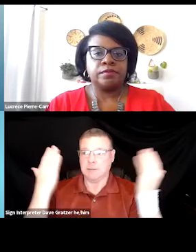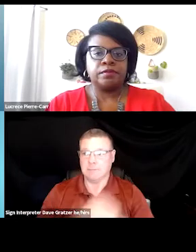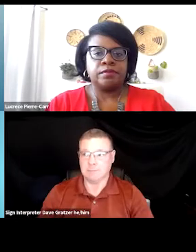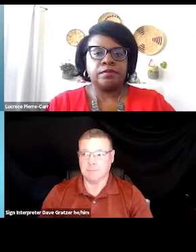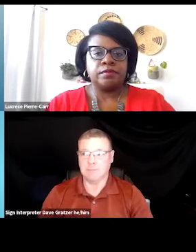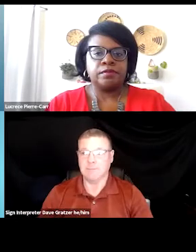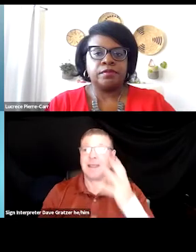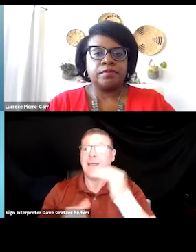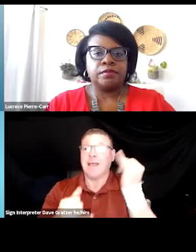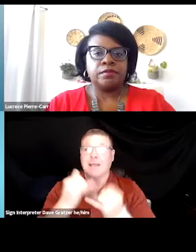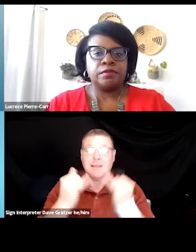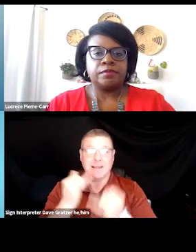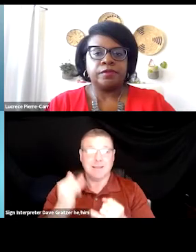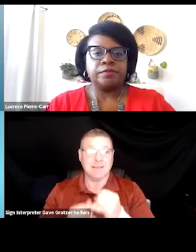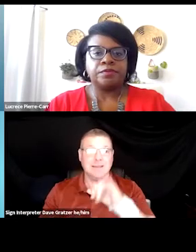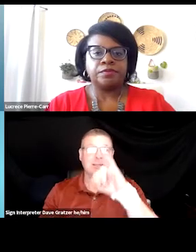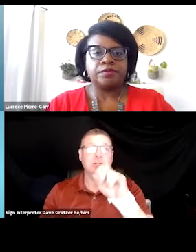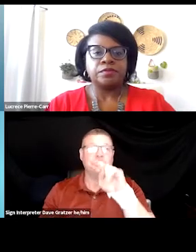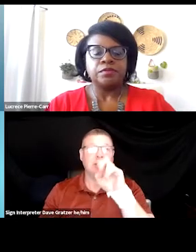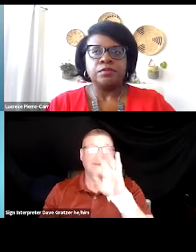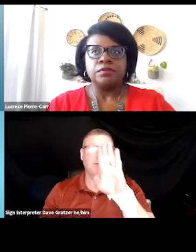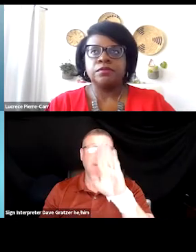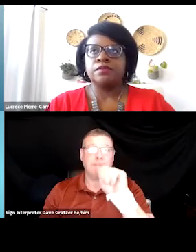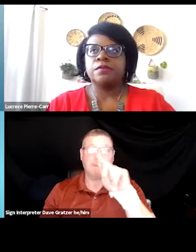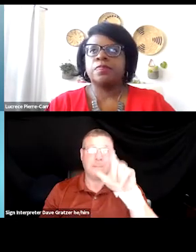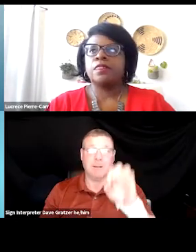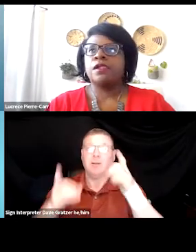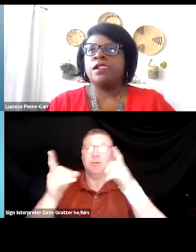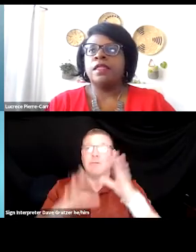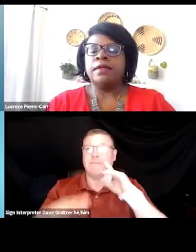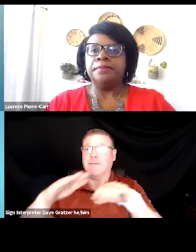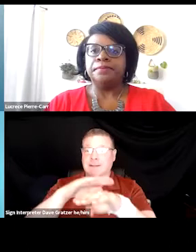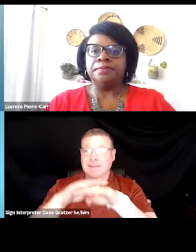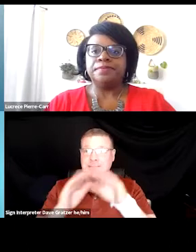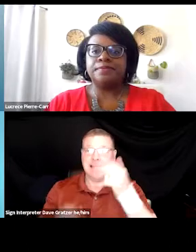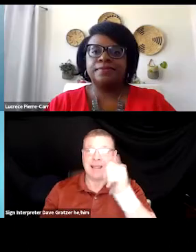And last, but not least, Jennifer Battle is the director of access at the Harris Center